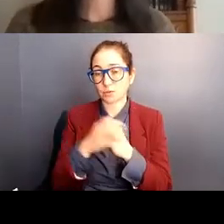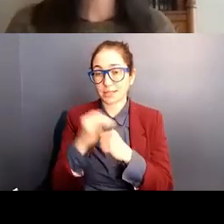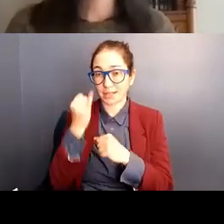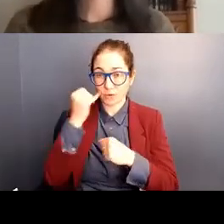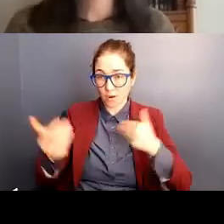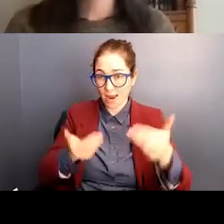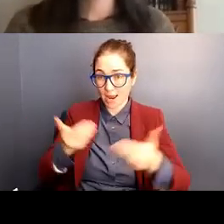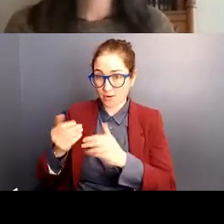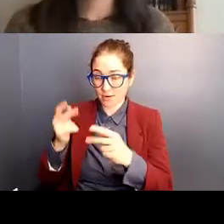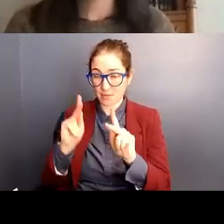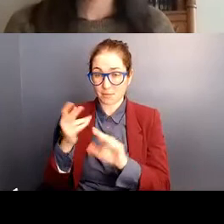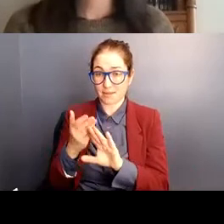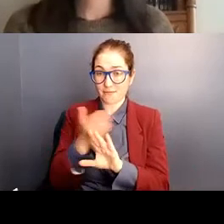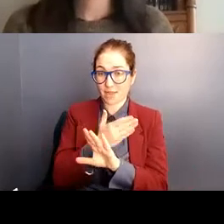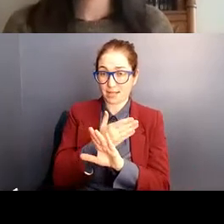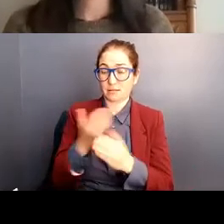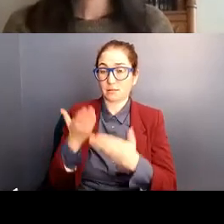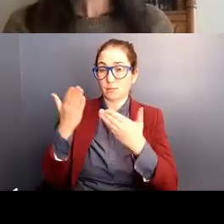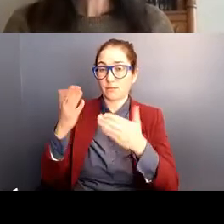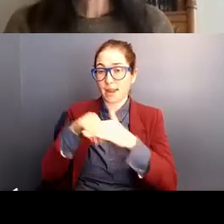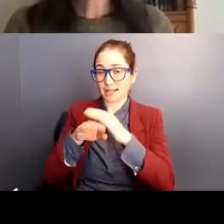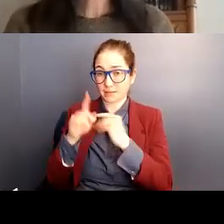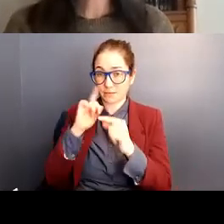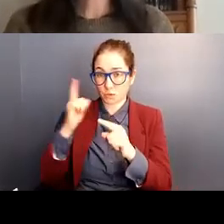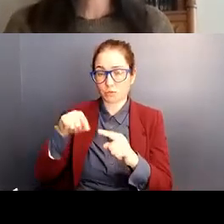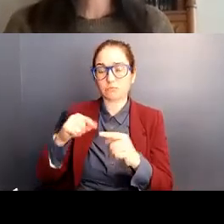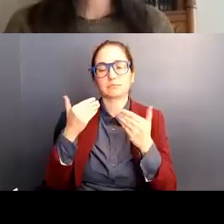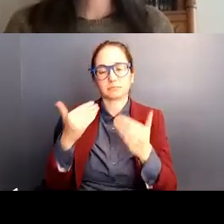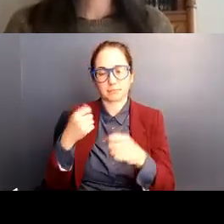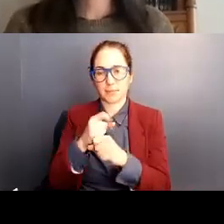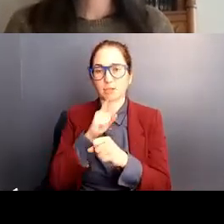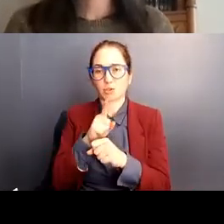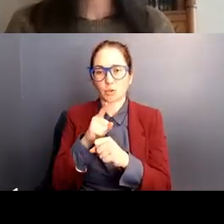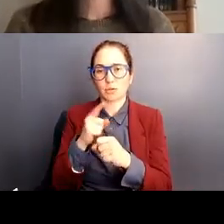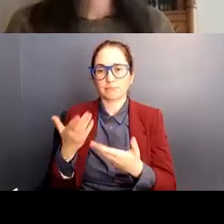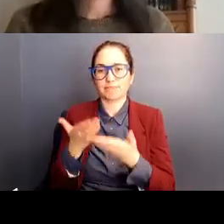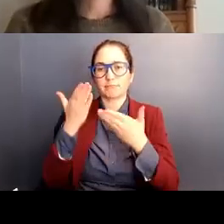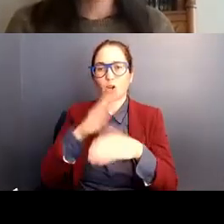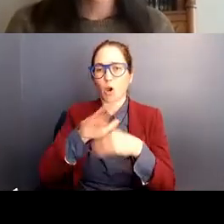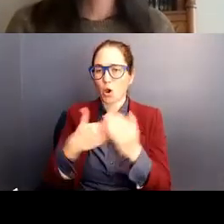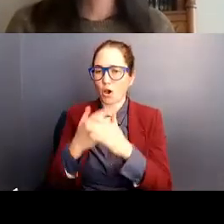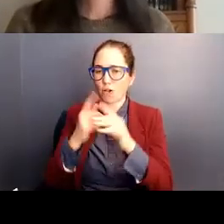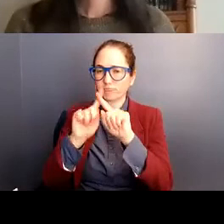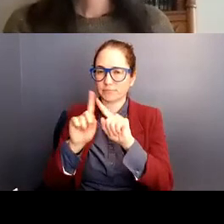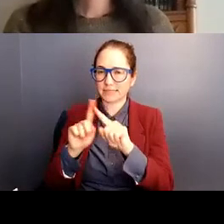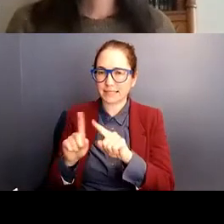in advance to come and provide access for you, you want to make sure you're providing them with all the proper nouns, a lot of the